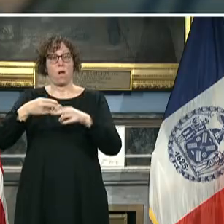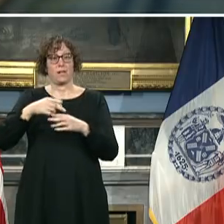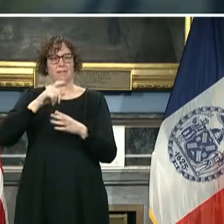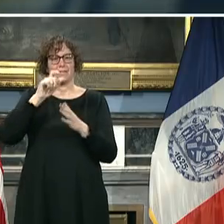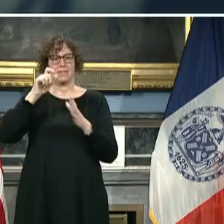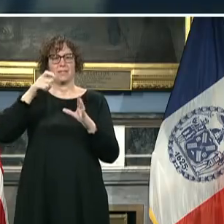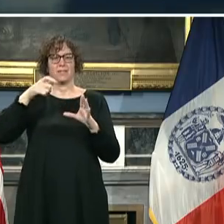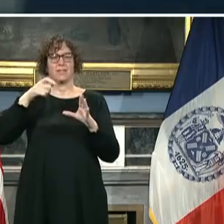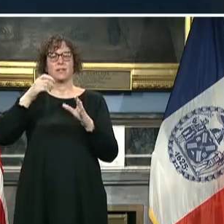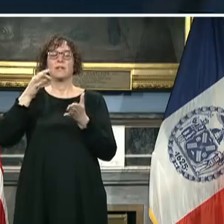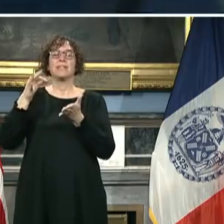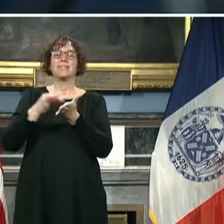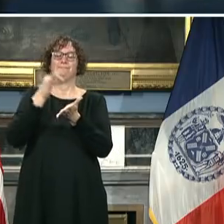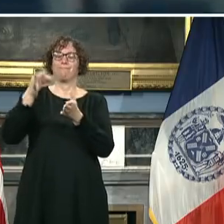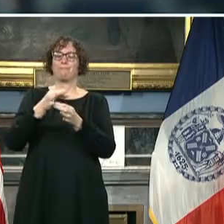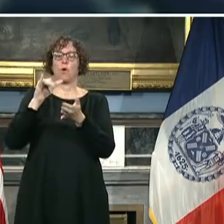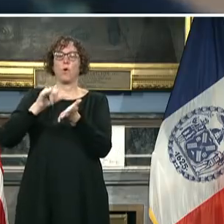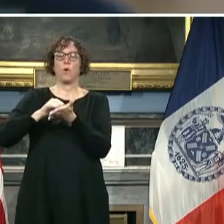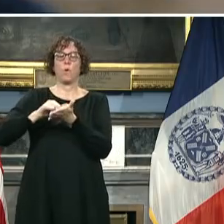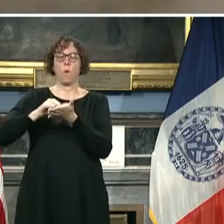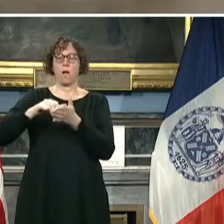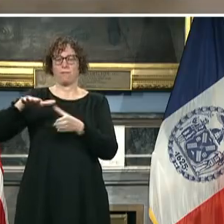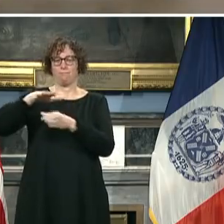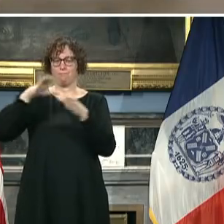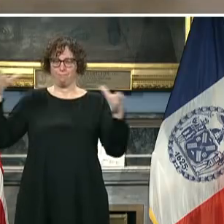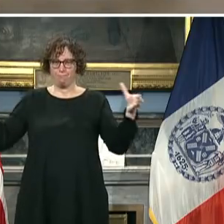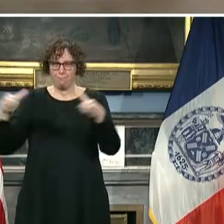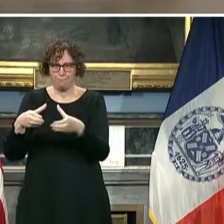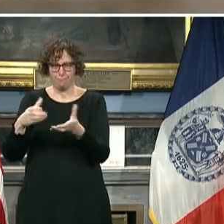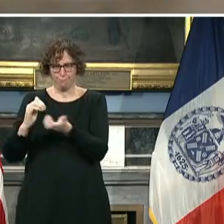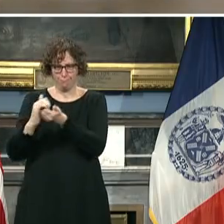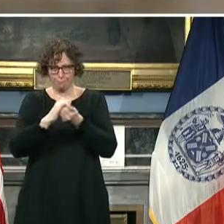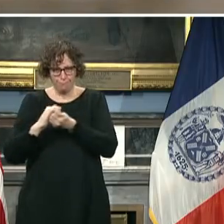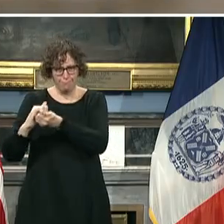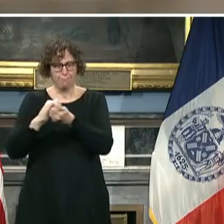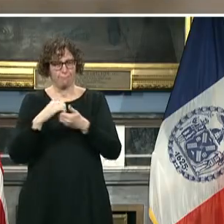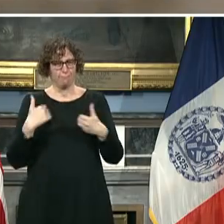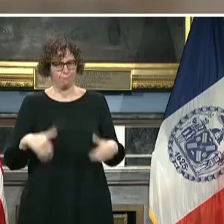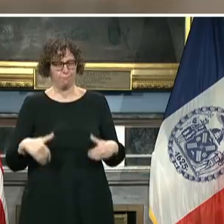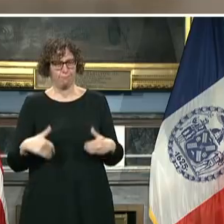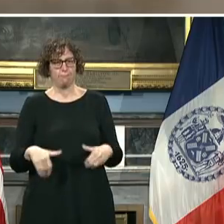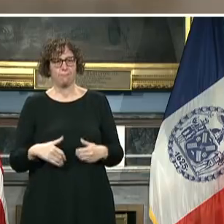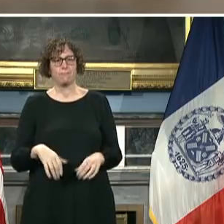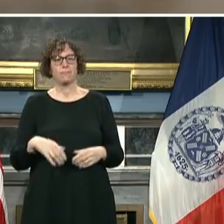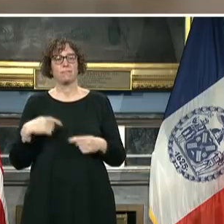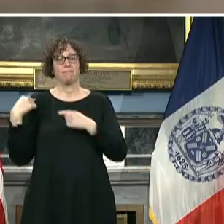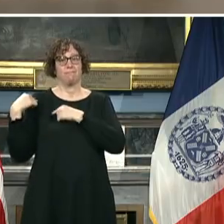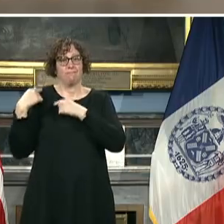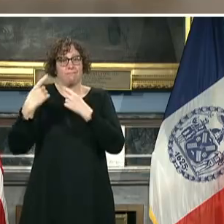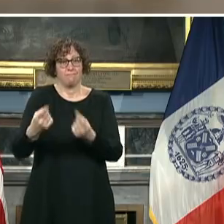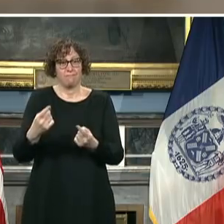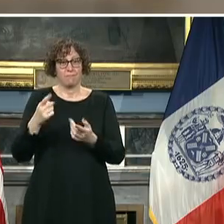INCLUDE LAFAYETTE 148 AND OTHRSE. THIS EFFORT STARTED ONLY A FEW DAYS AGO, BUT